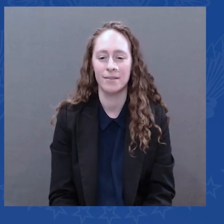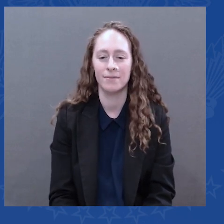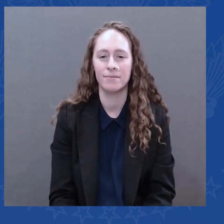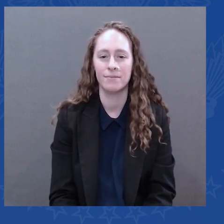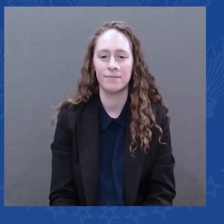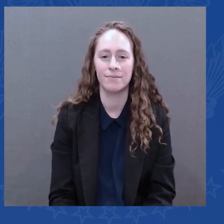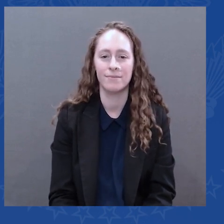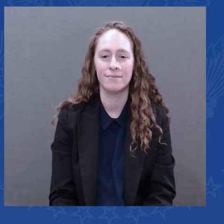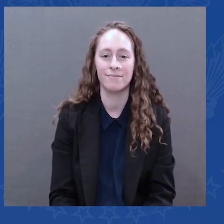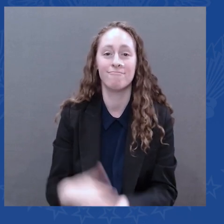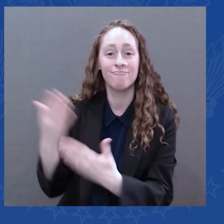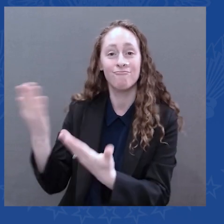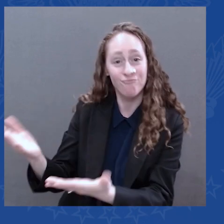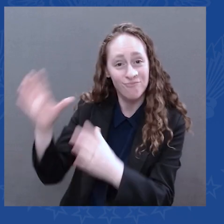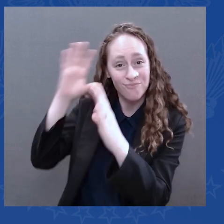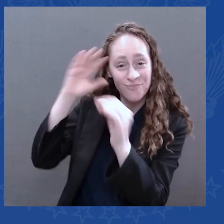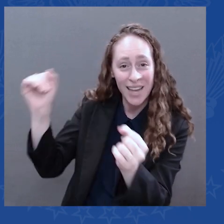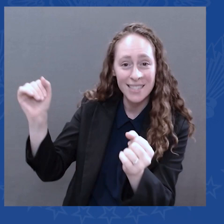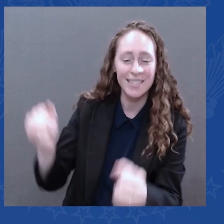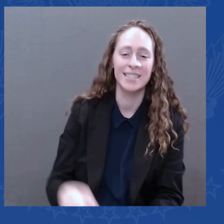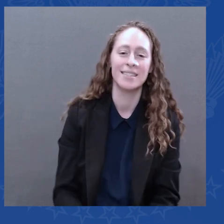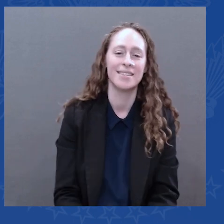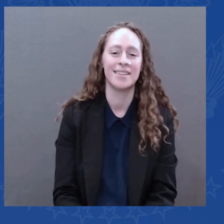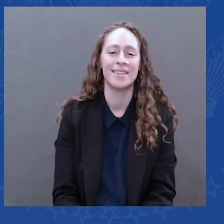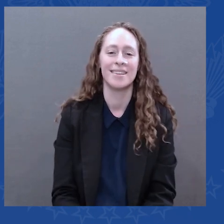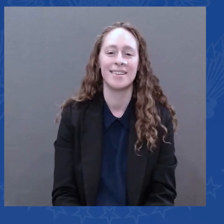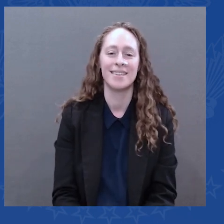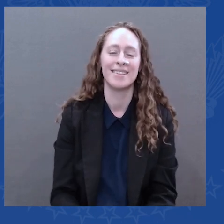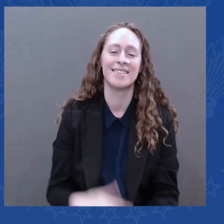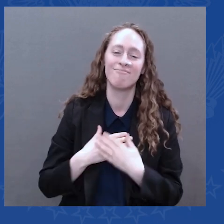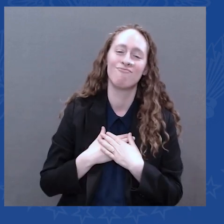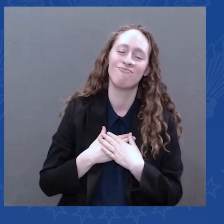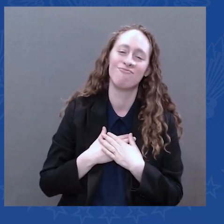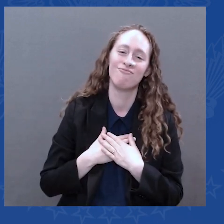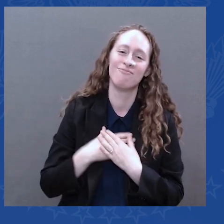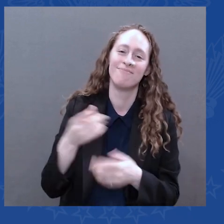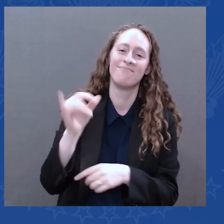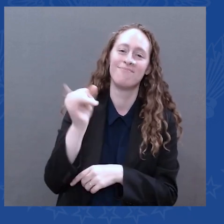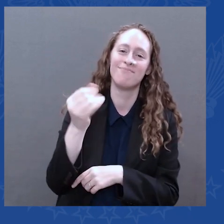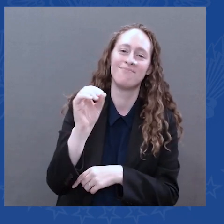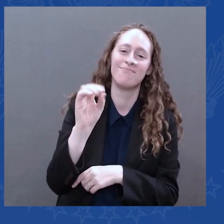Mr. President, Dear Joe, your presence here in Brussels this week --